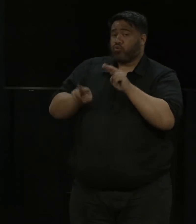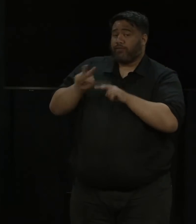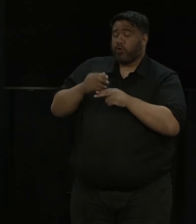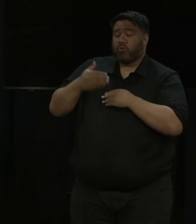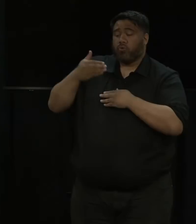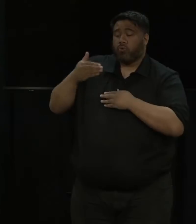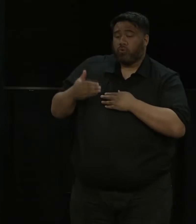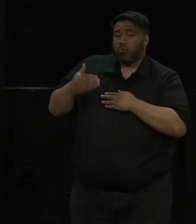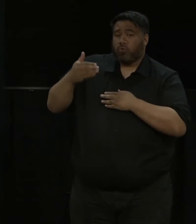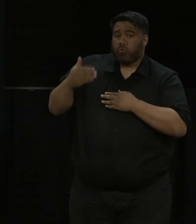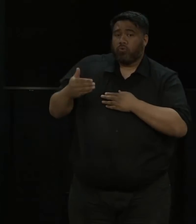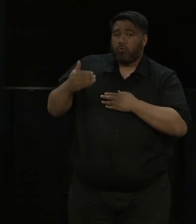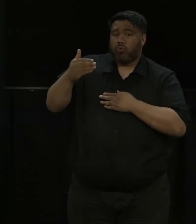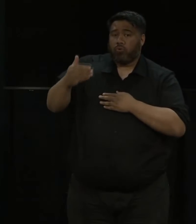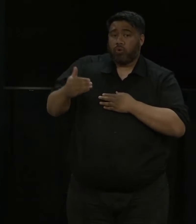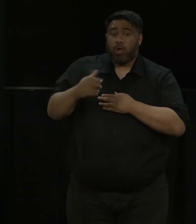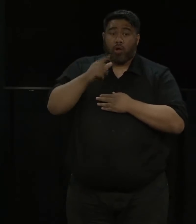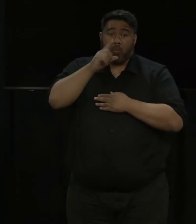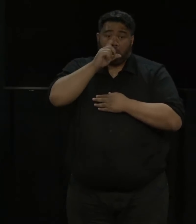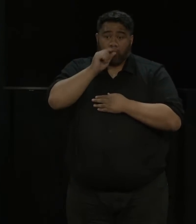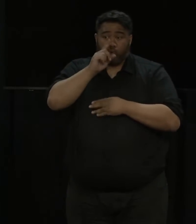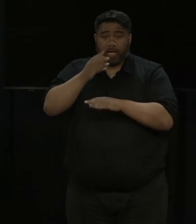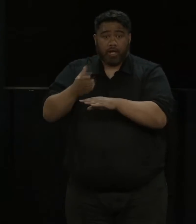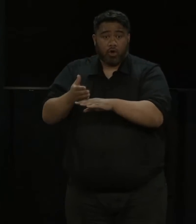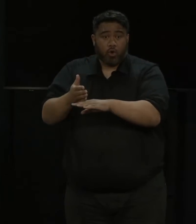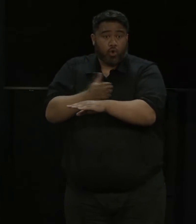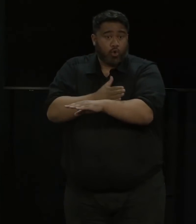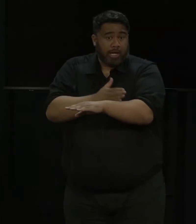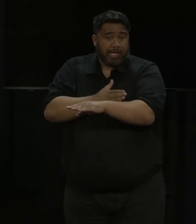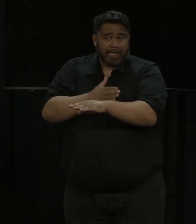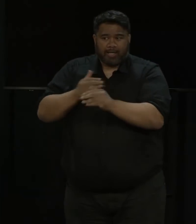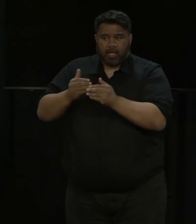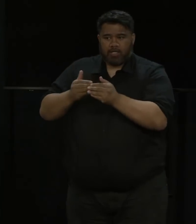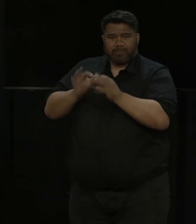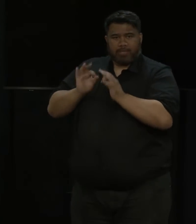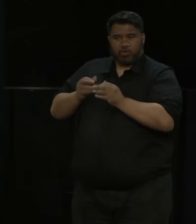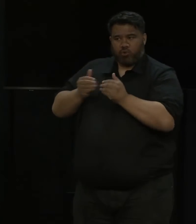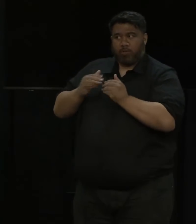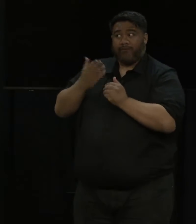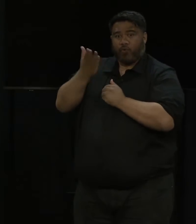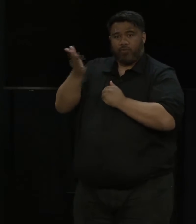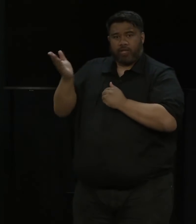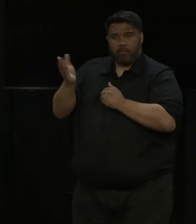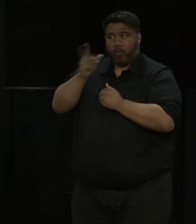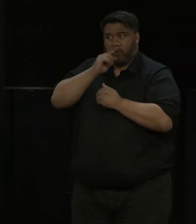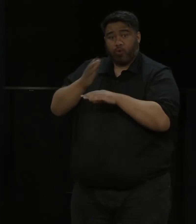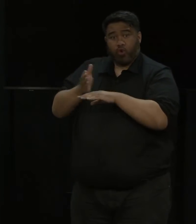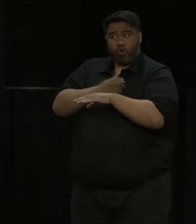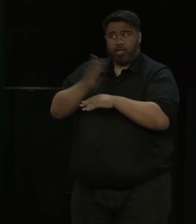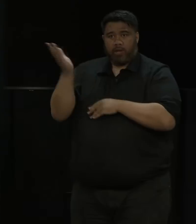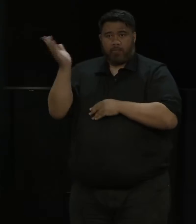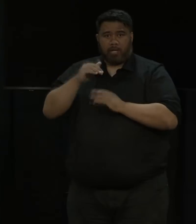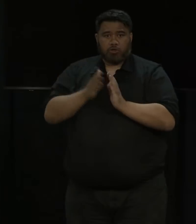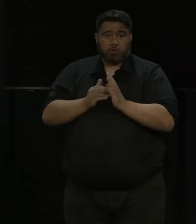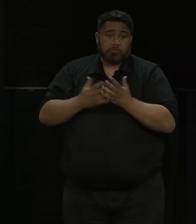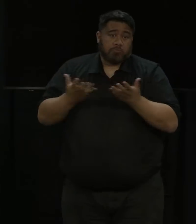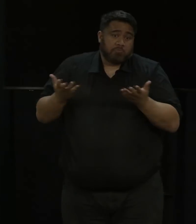international students are a group we will keep under review and keep looking at because